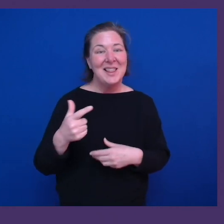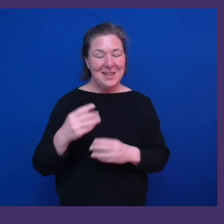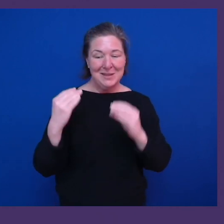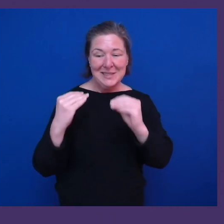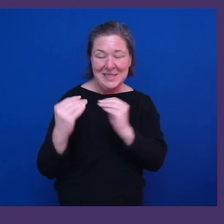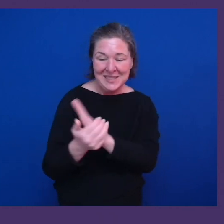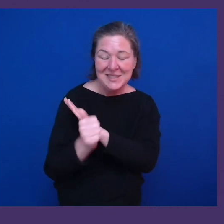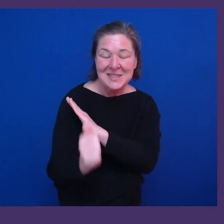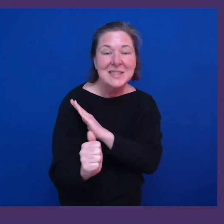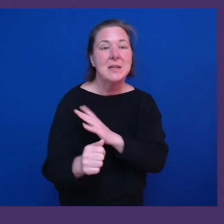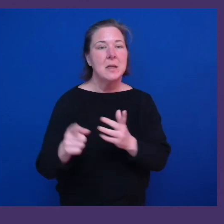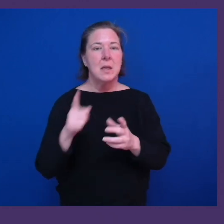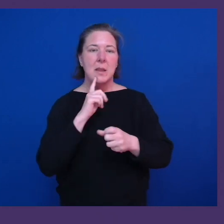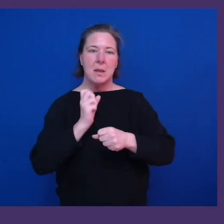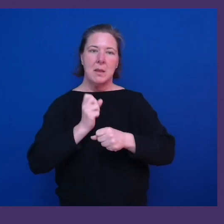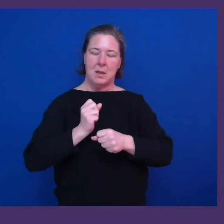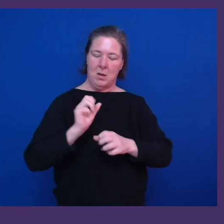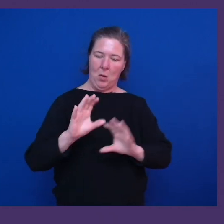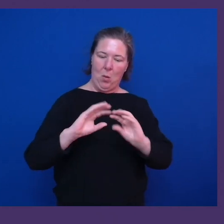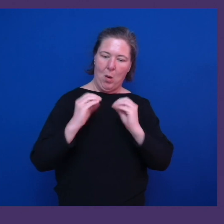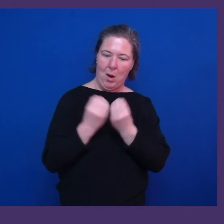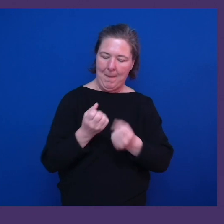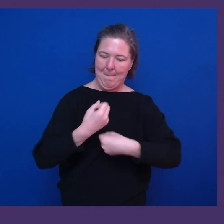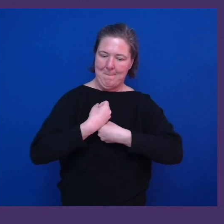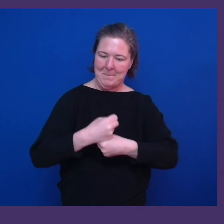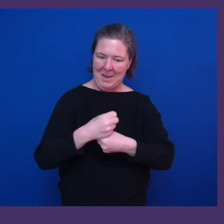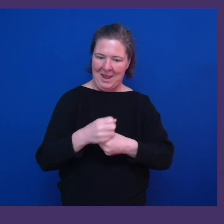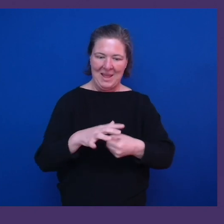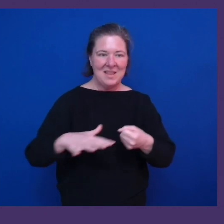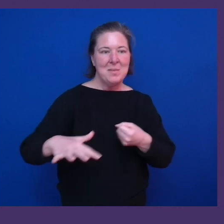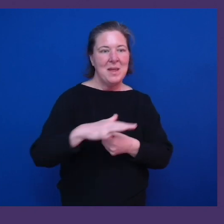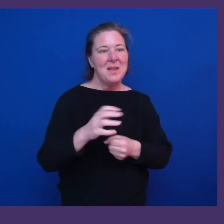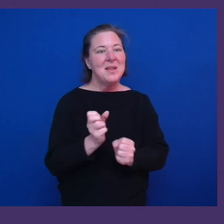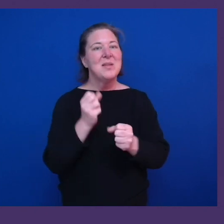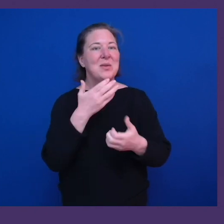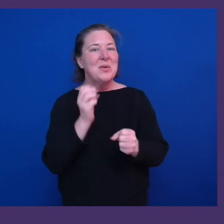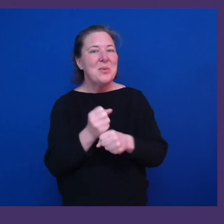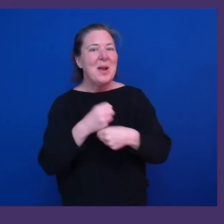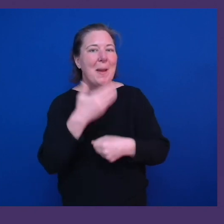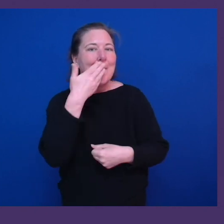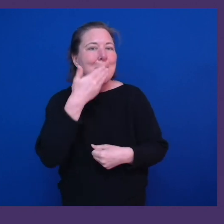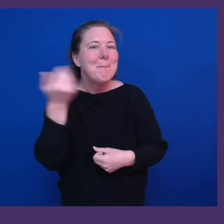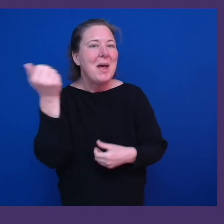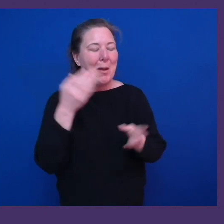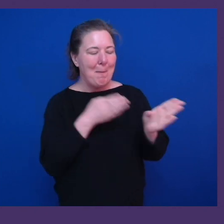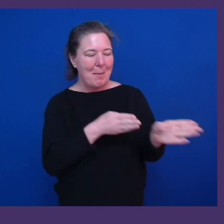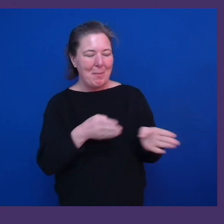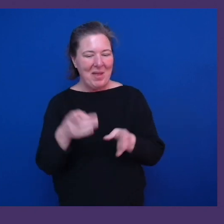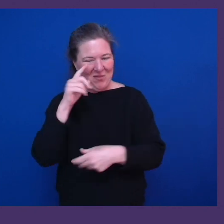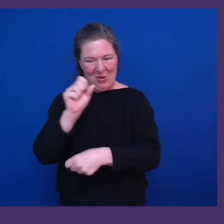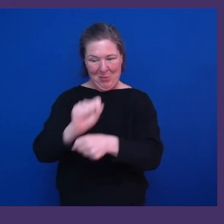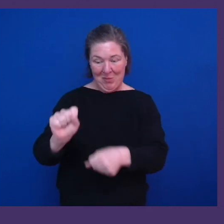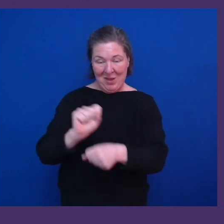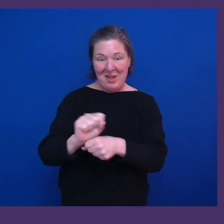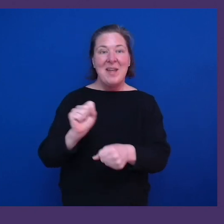is all about creating better pathways to employment and career advancement for people with disabilities.